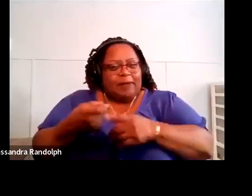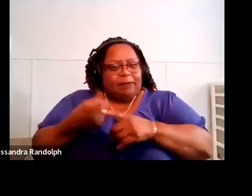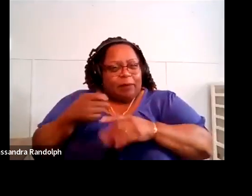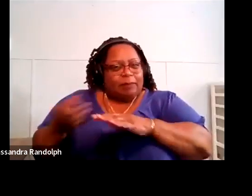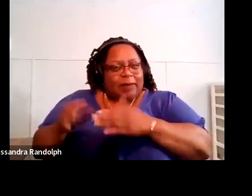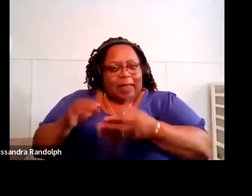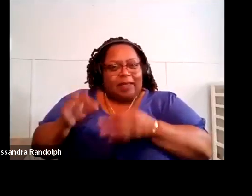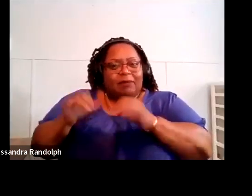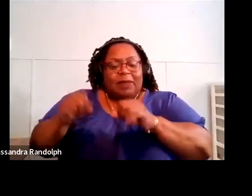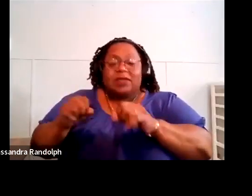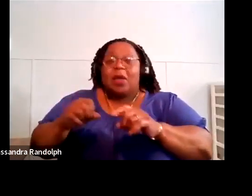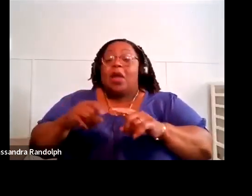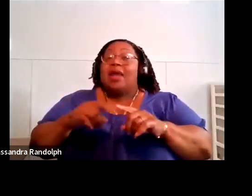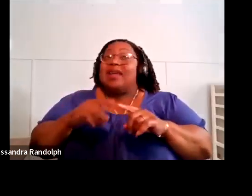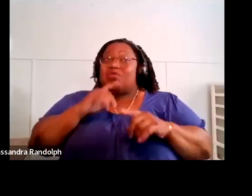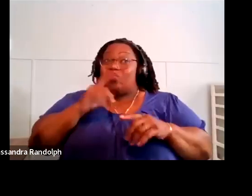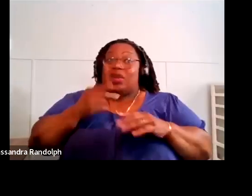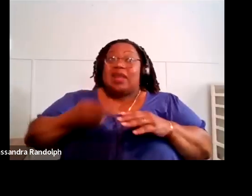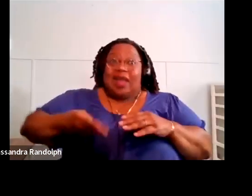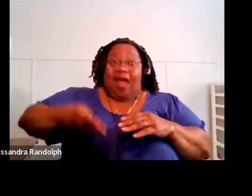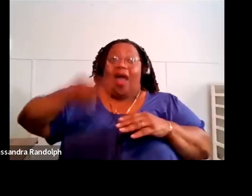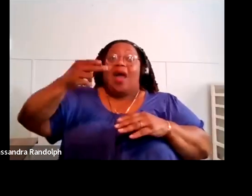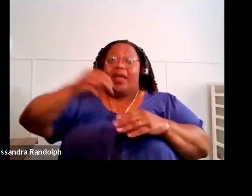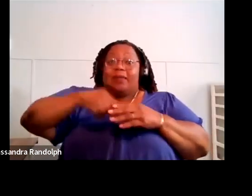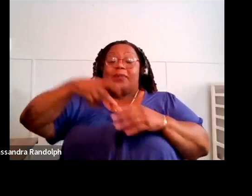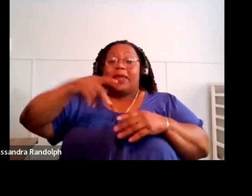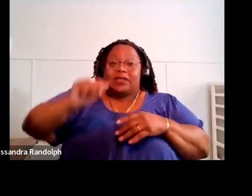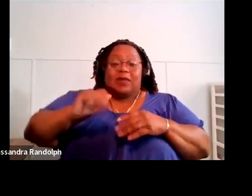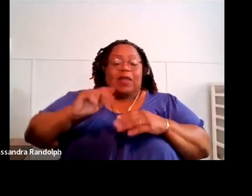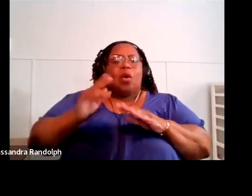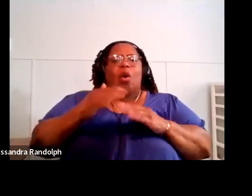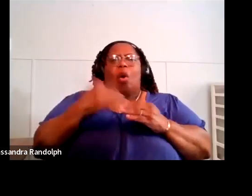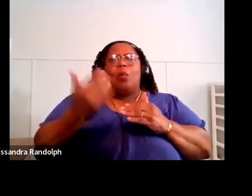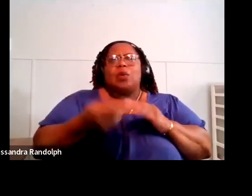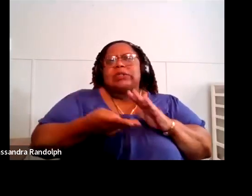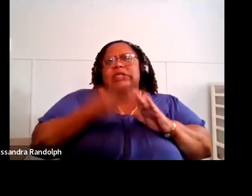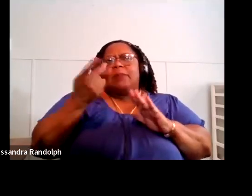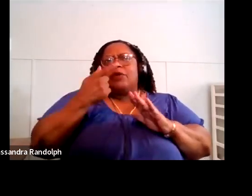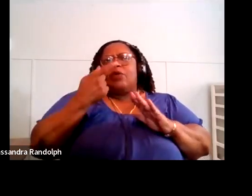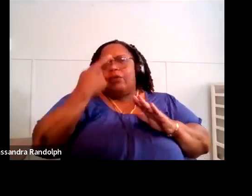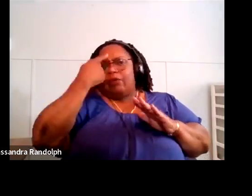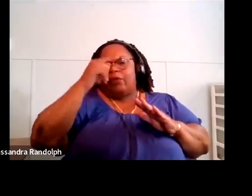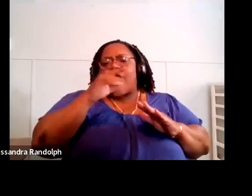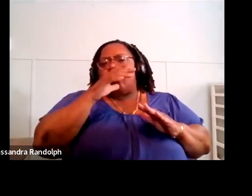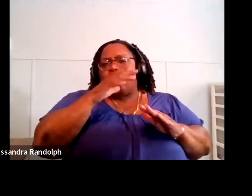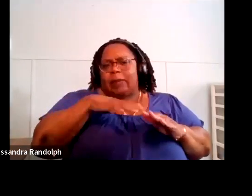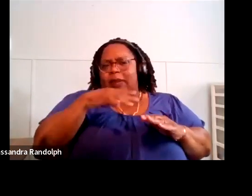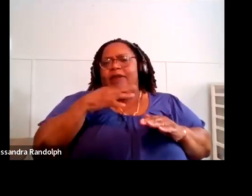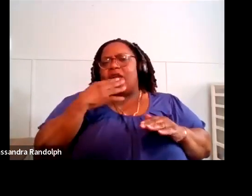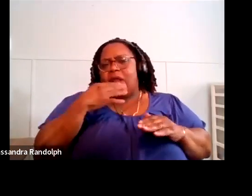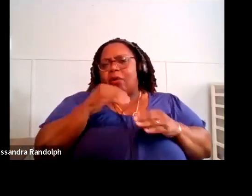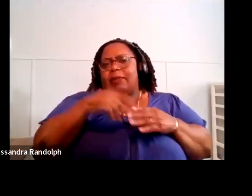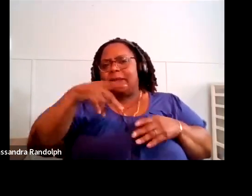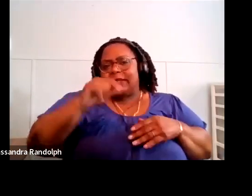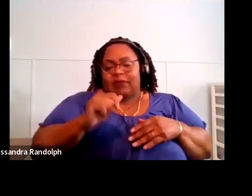who are incarcerated so they' re able to not be at risk for maternal mortality.